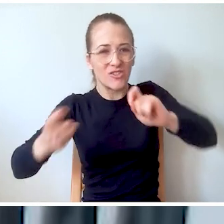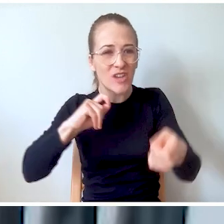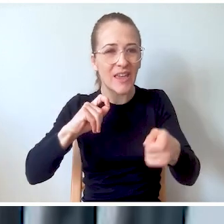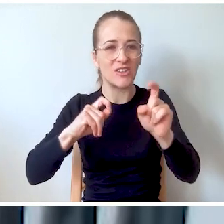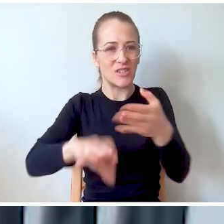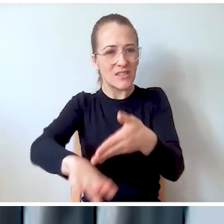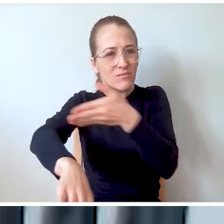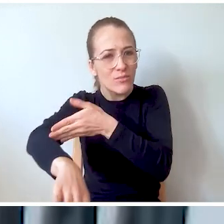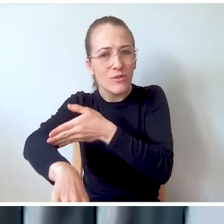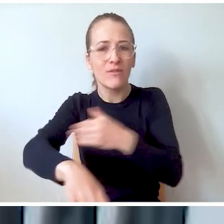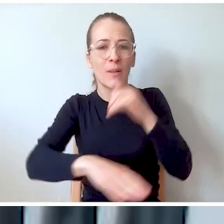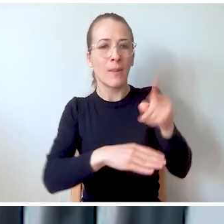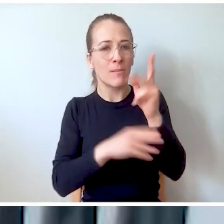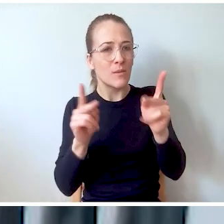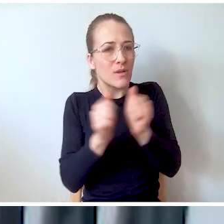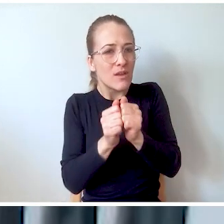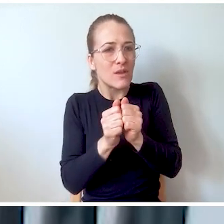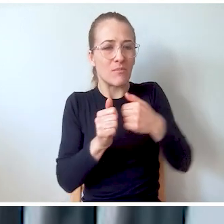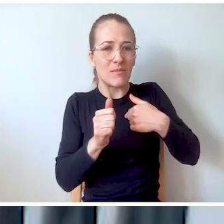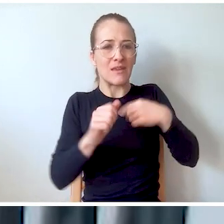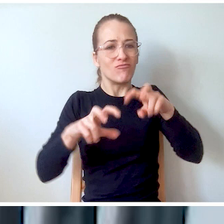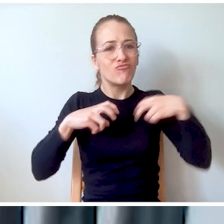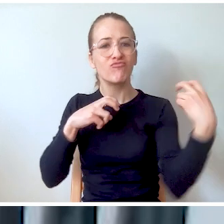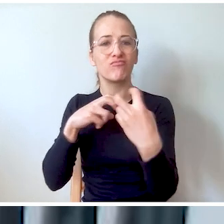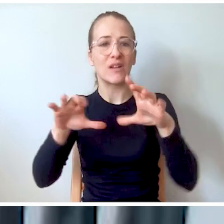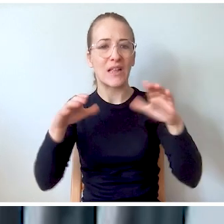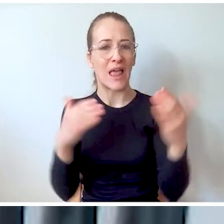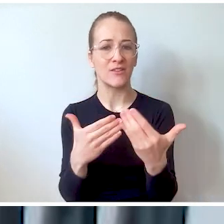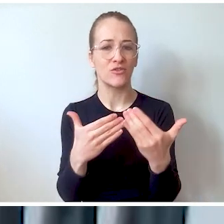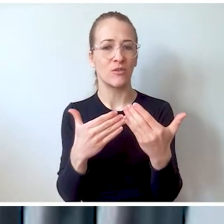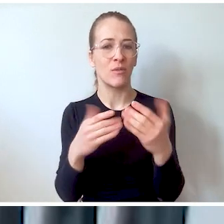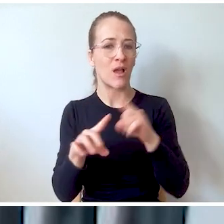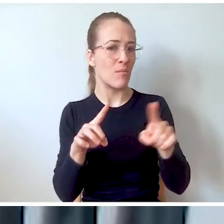who were sitting in the classroom with me. And I don't think that I would've ever felt